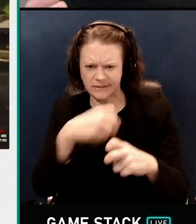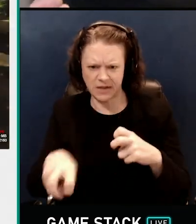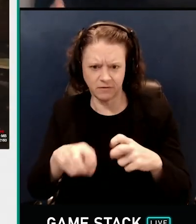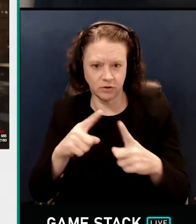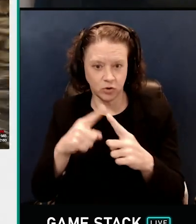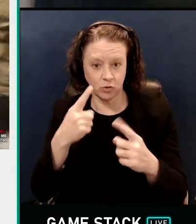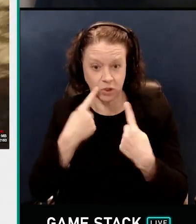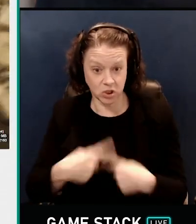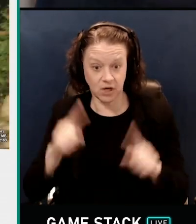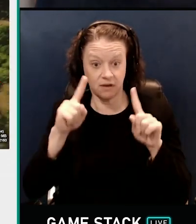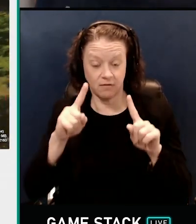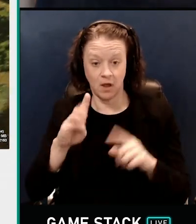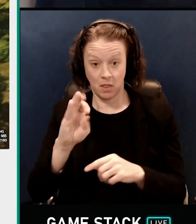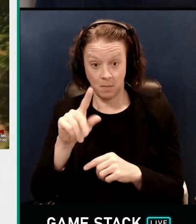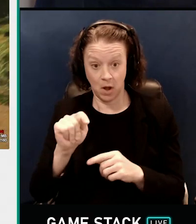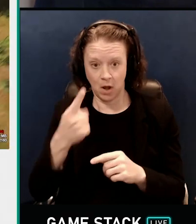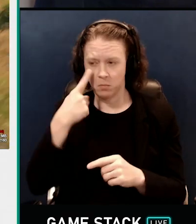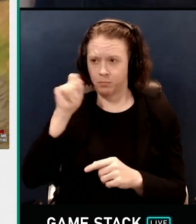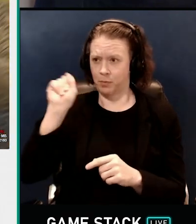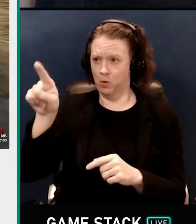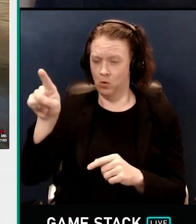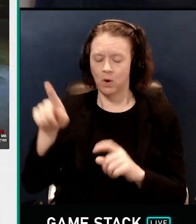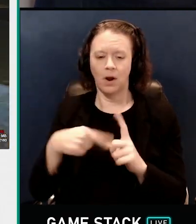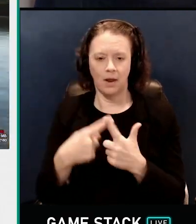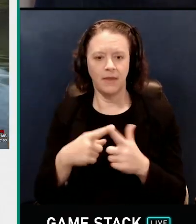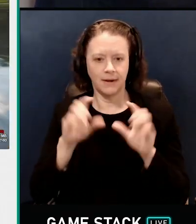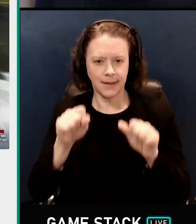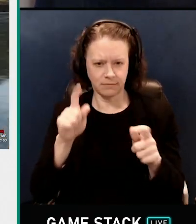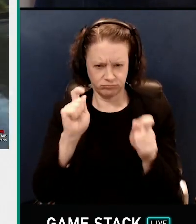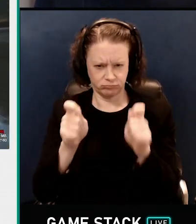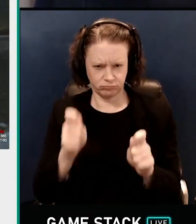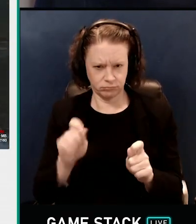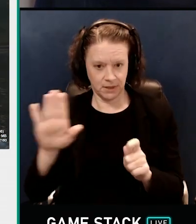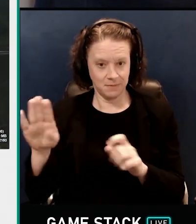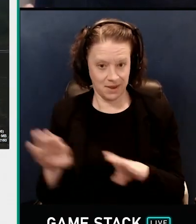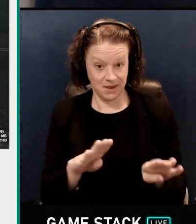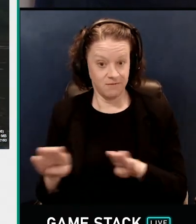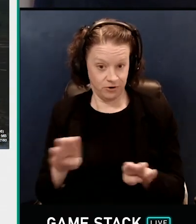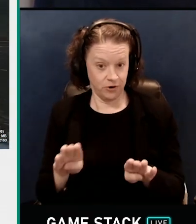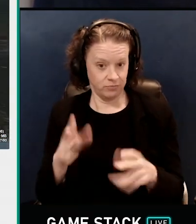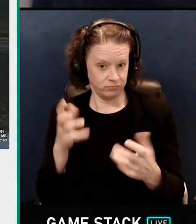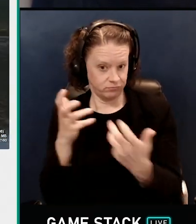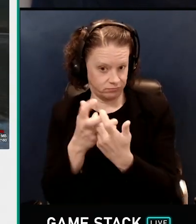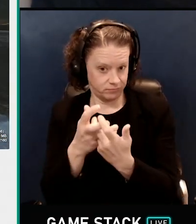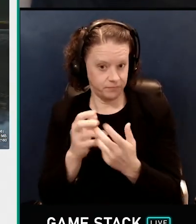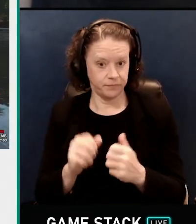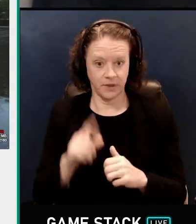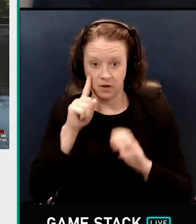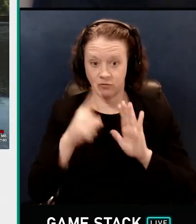The bot can notice that and it can adjust its behavior accordingly. Now that might be like here where we have a